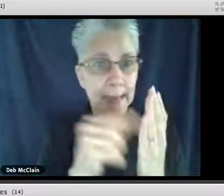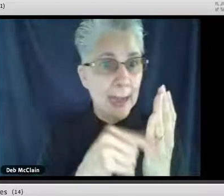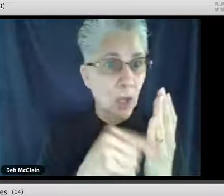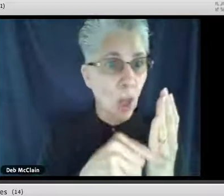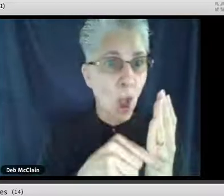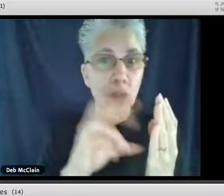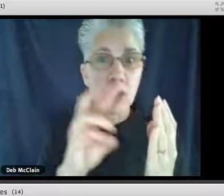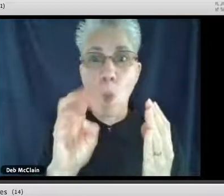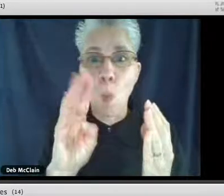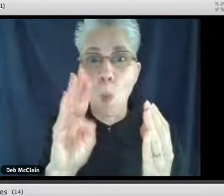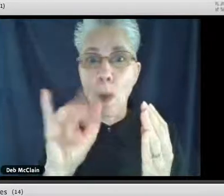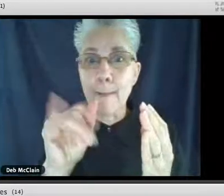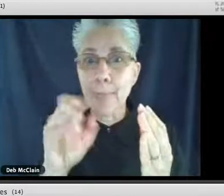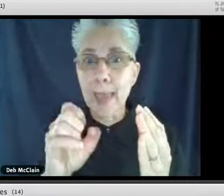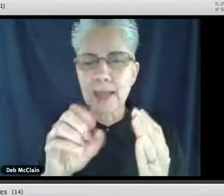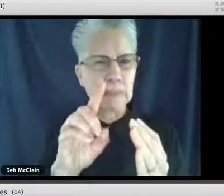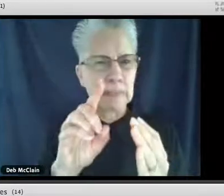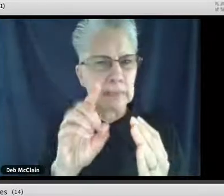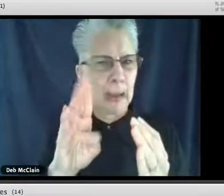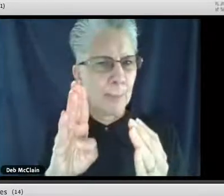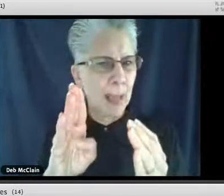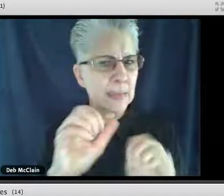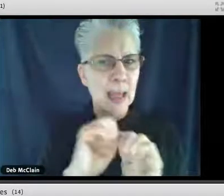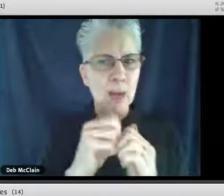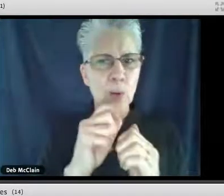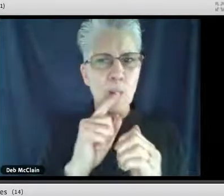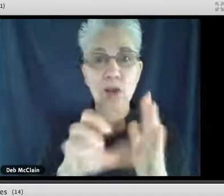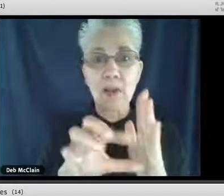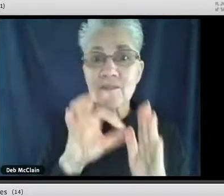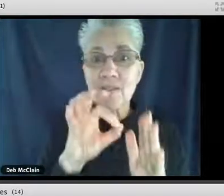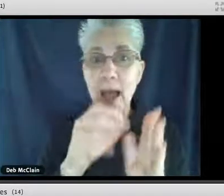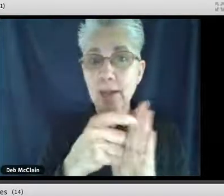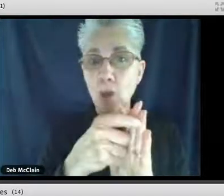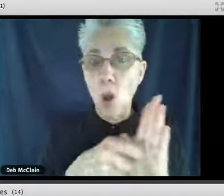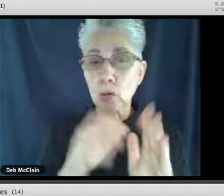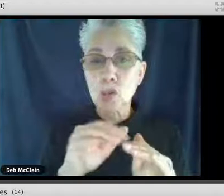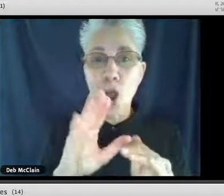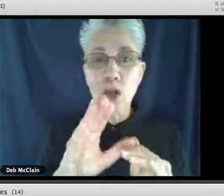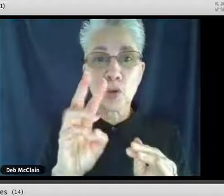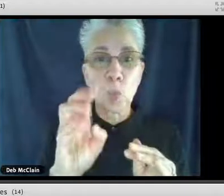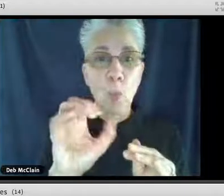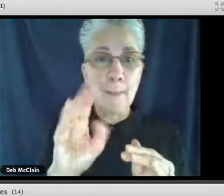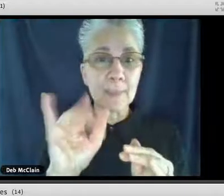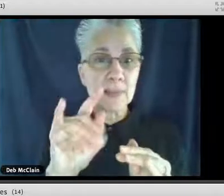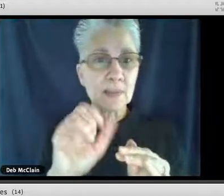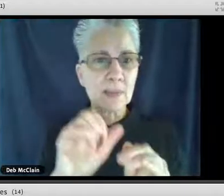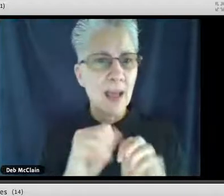Are you searching a database? How do I actually find articles on your website? How do I find full-text stuff?